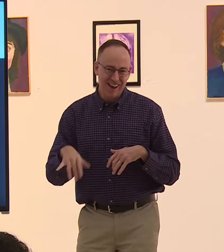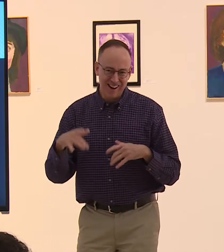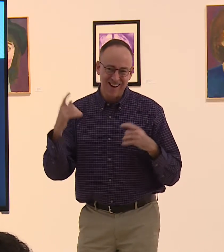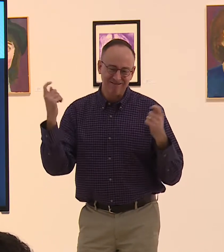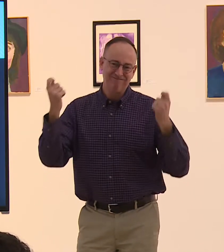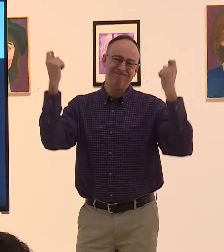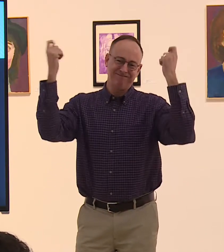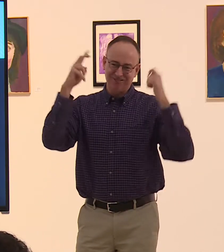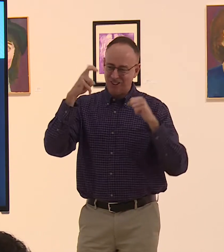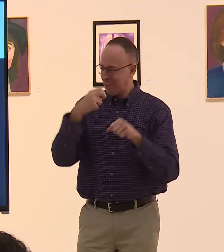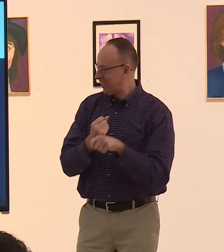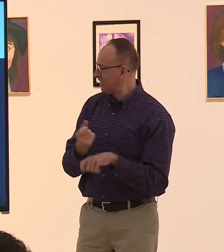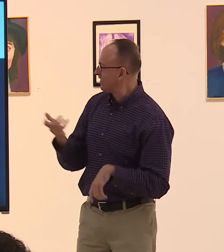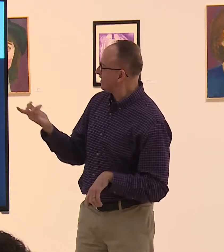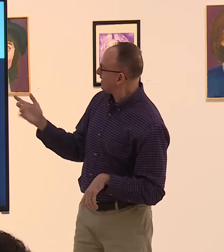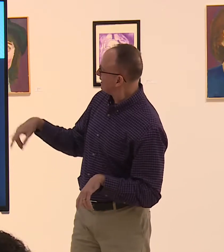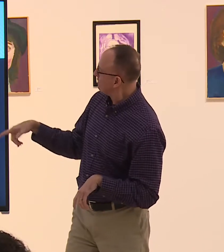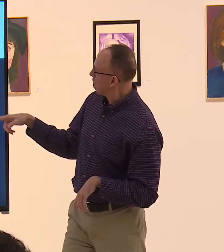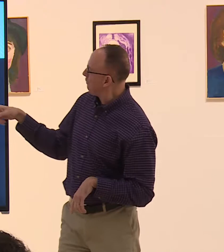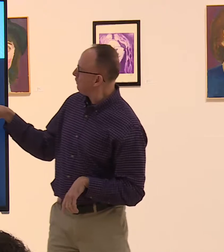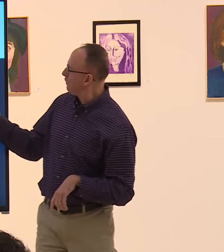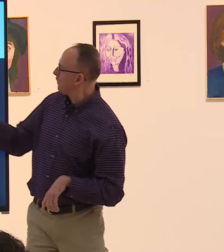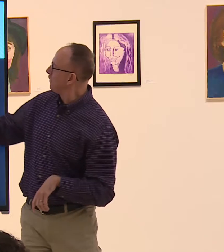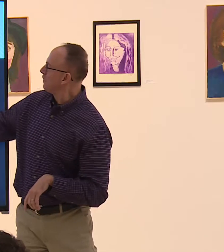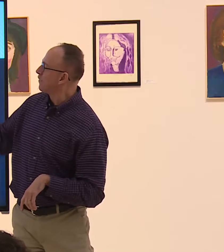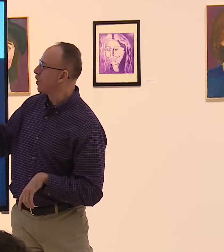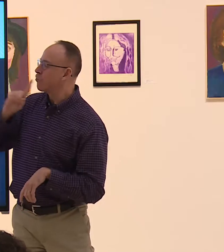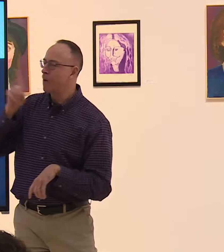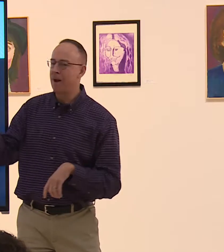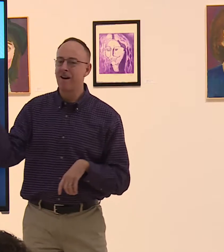with Martha's Vineyard, that's where it all started.